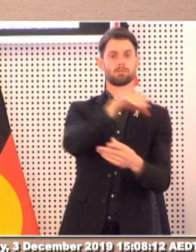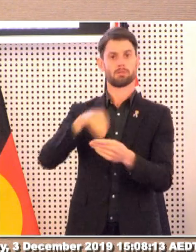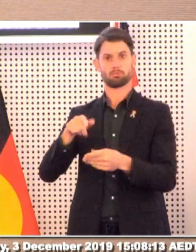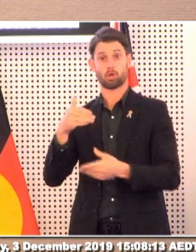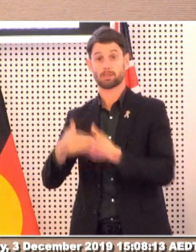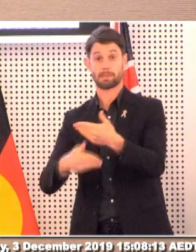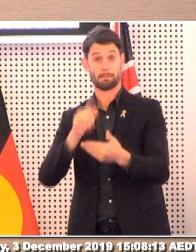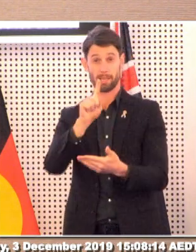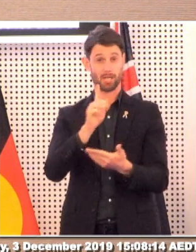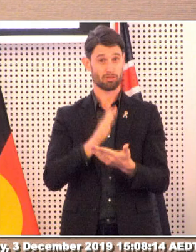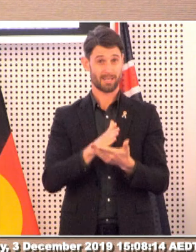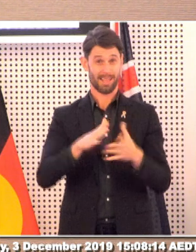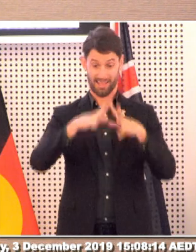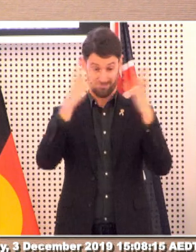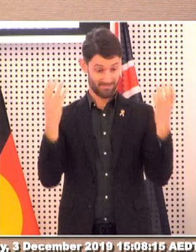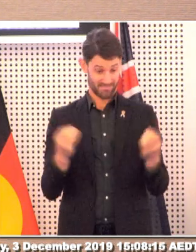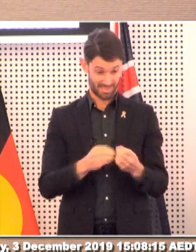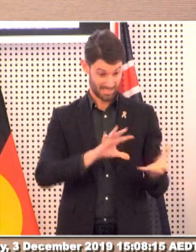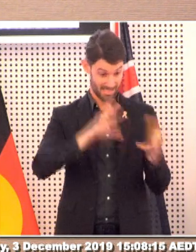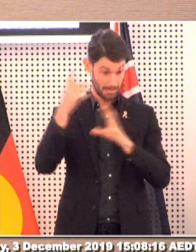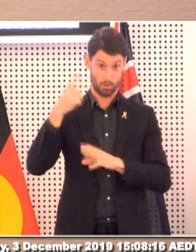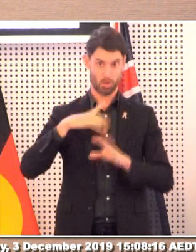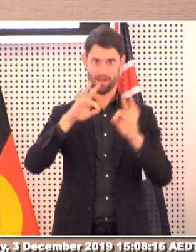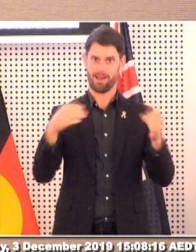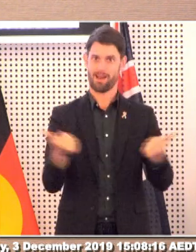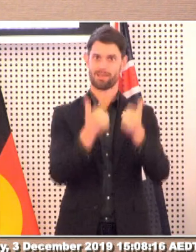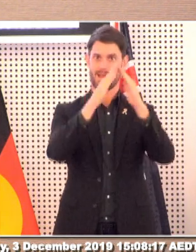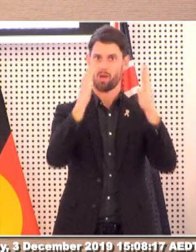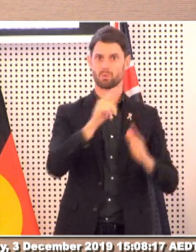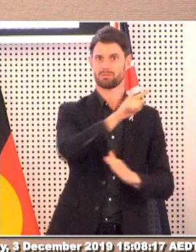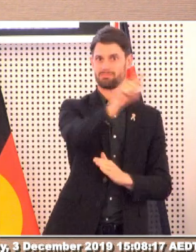And where we are starting to see them emerge, my concern is that we’re seeing a